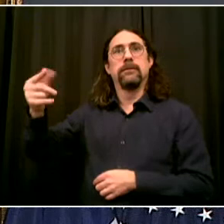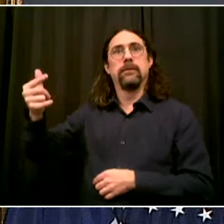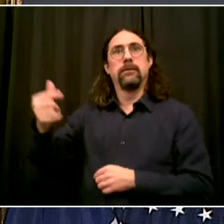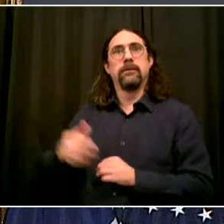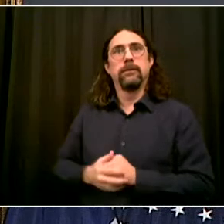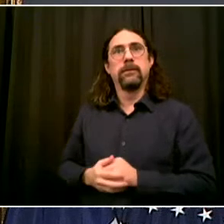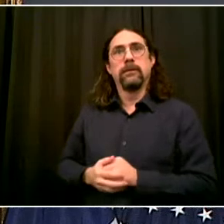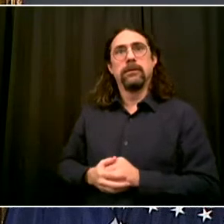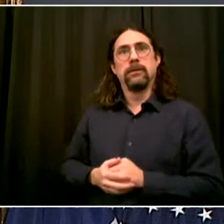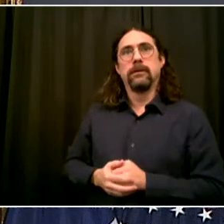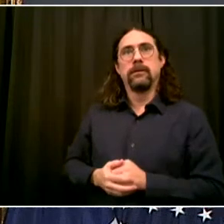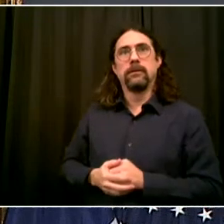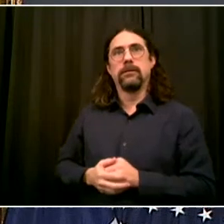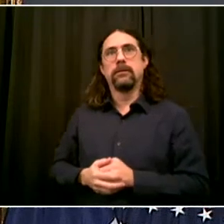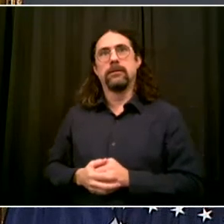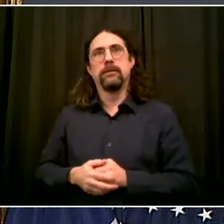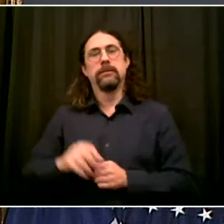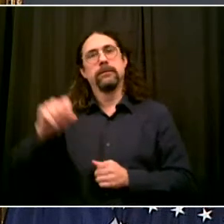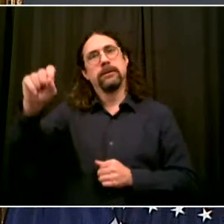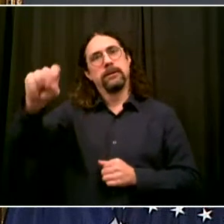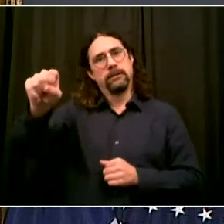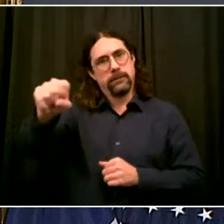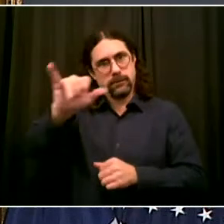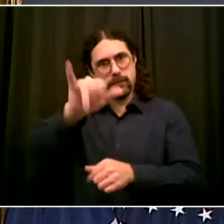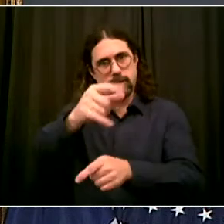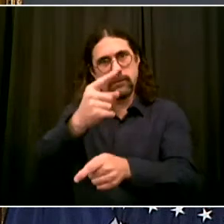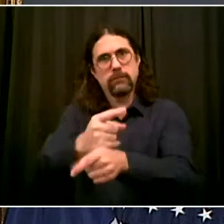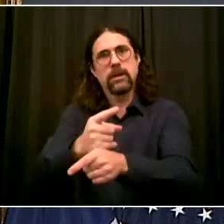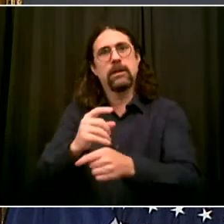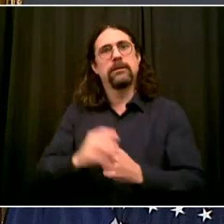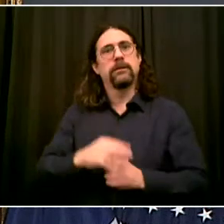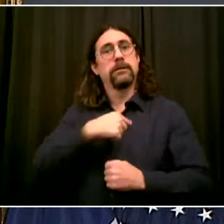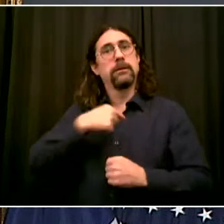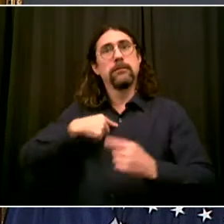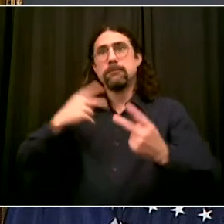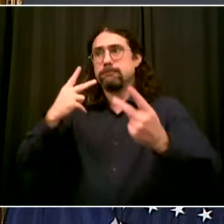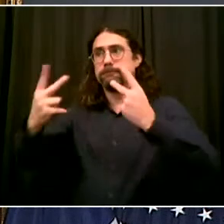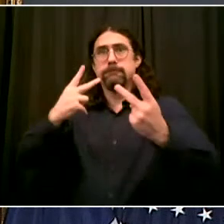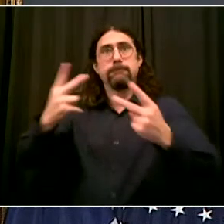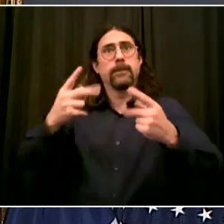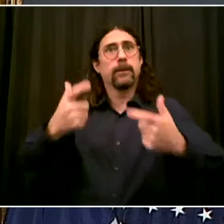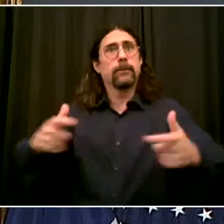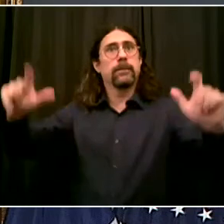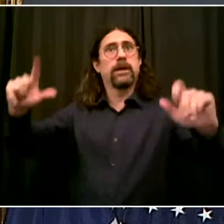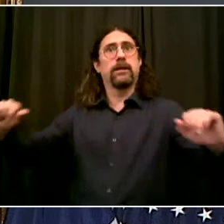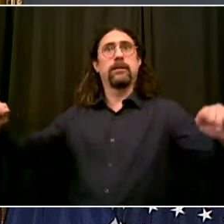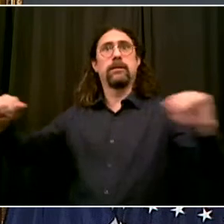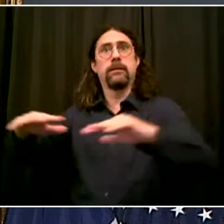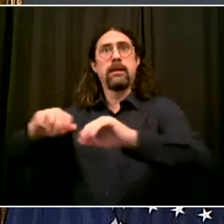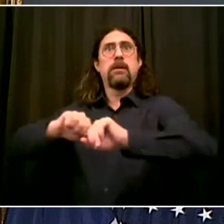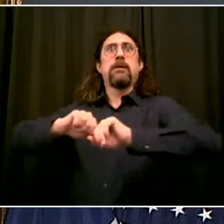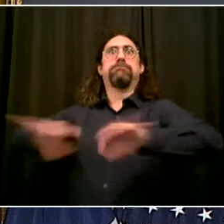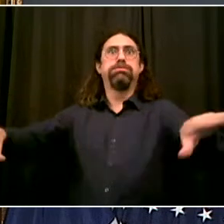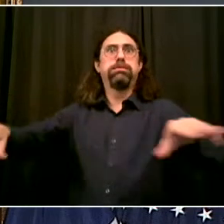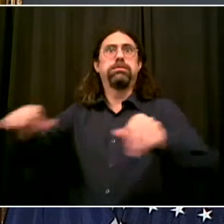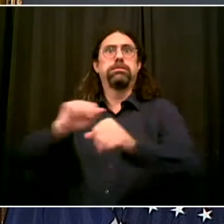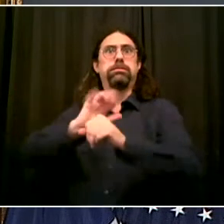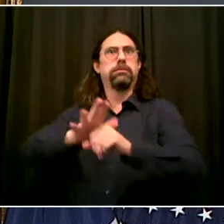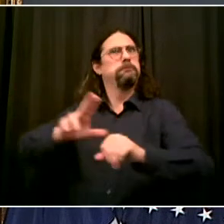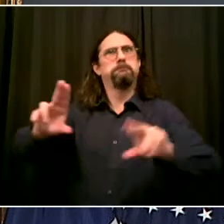WHICH IS WE HAVE NOT SEEN LARGE EVENTS, WE HAVE SEEN AE SRIES OF